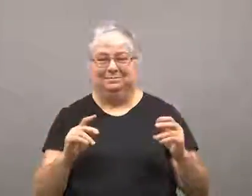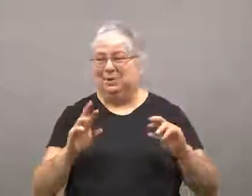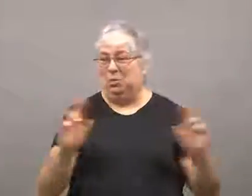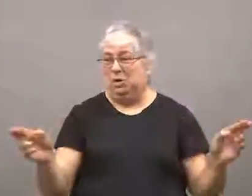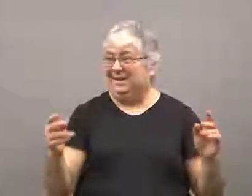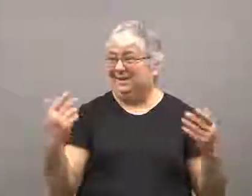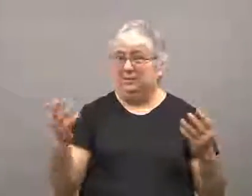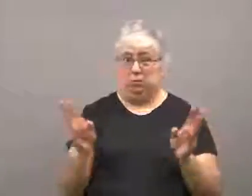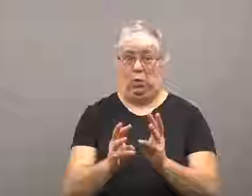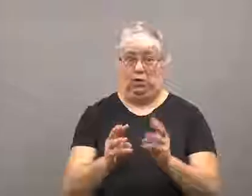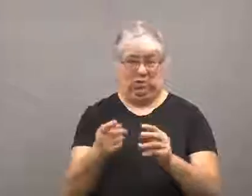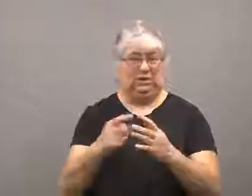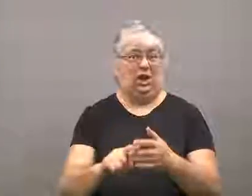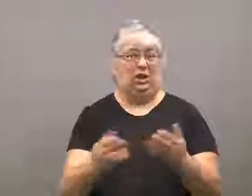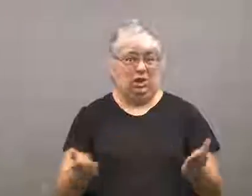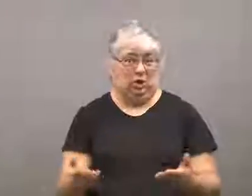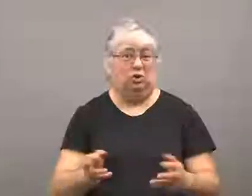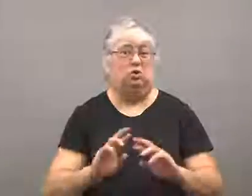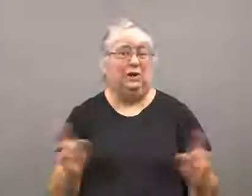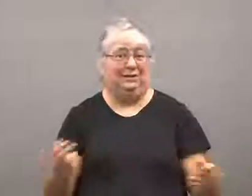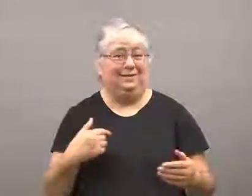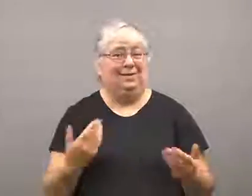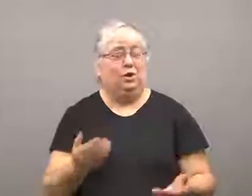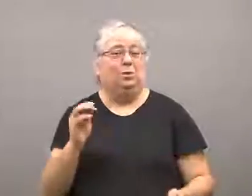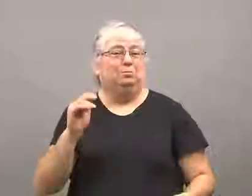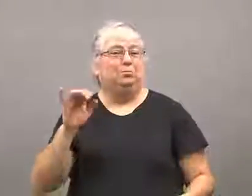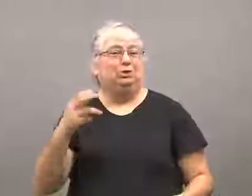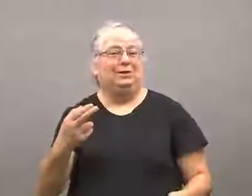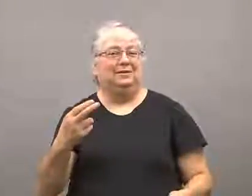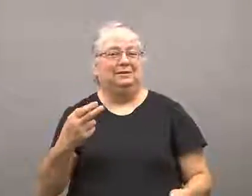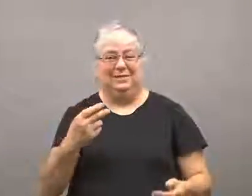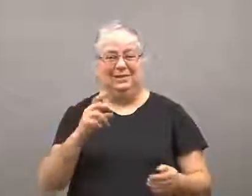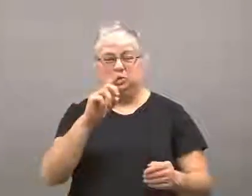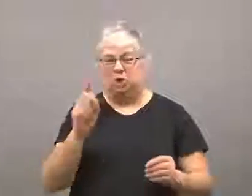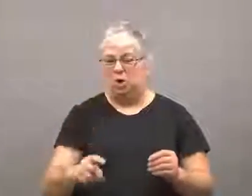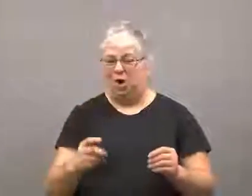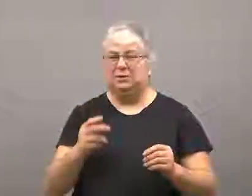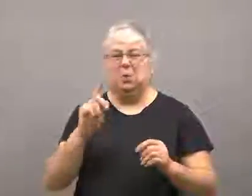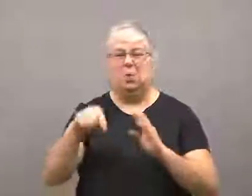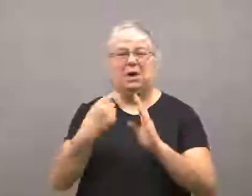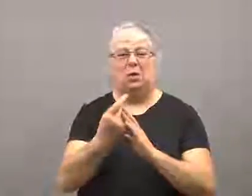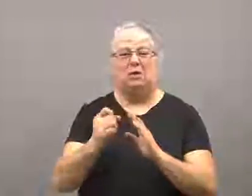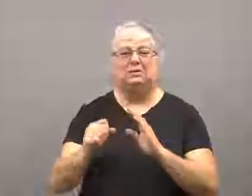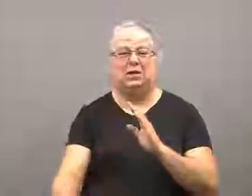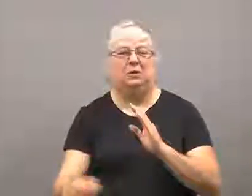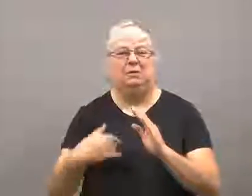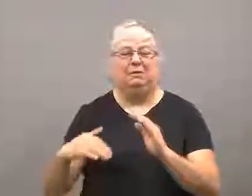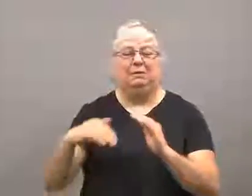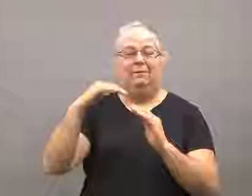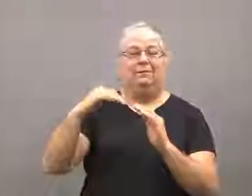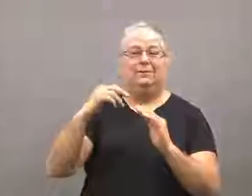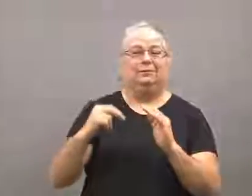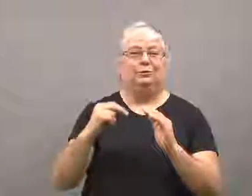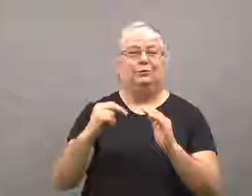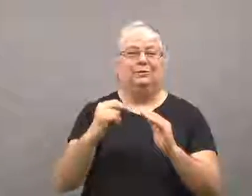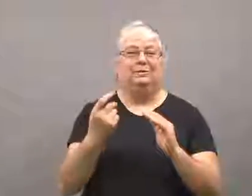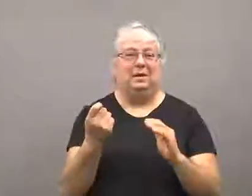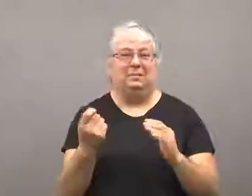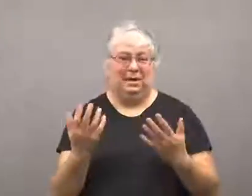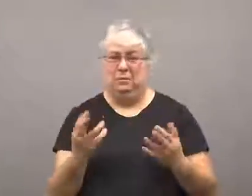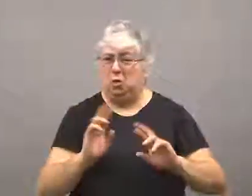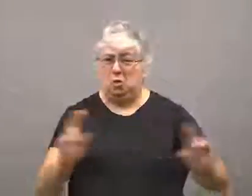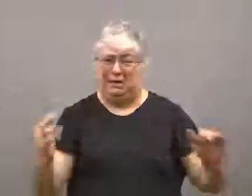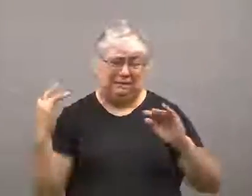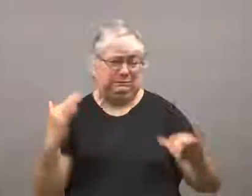It has started already here in Michigan. We are an hour north of Detroit.